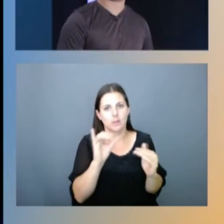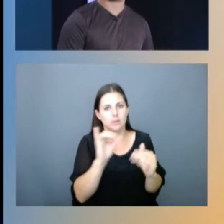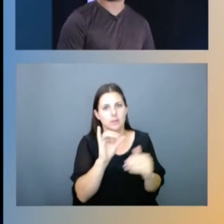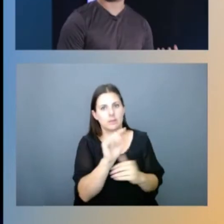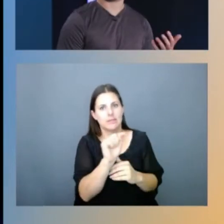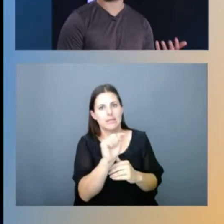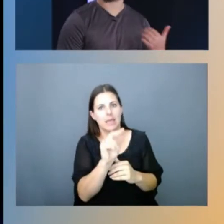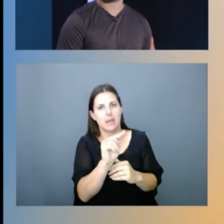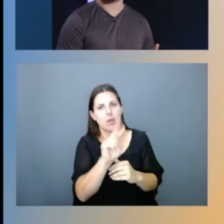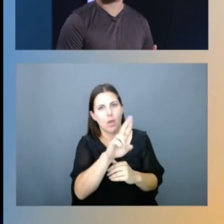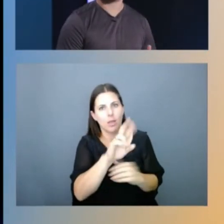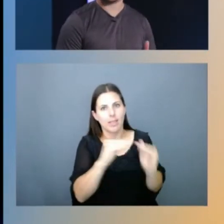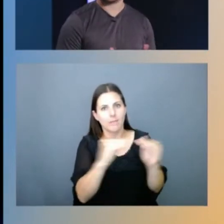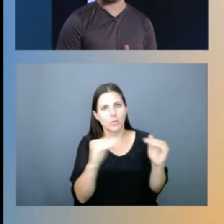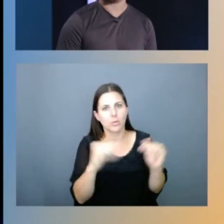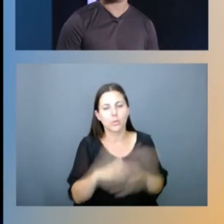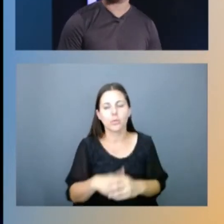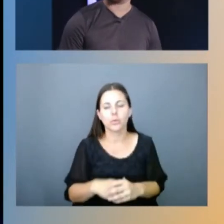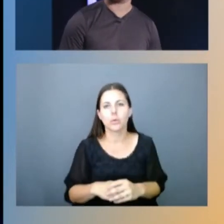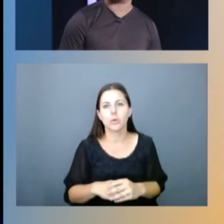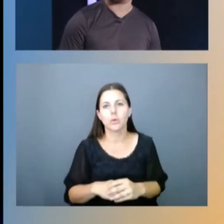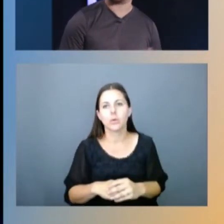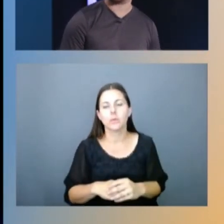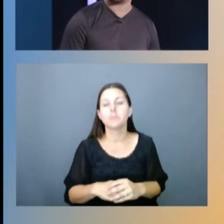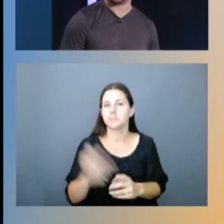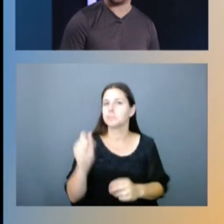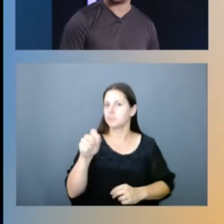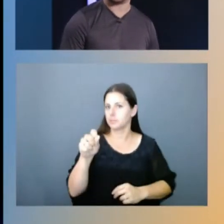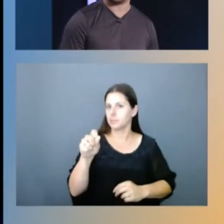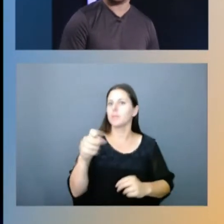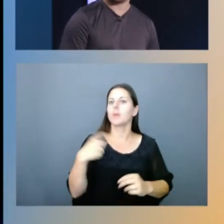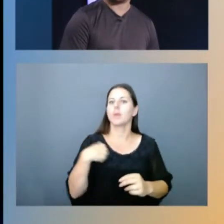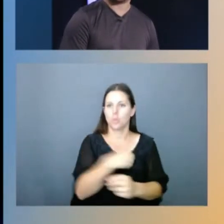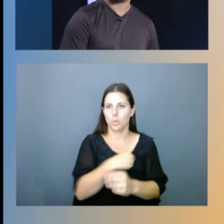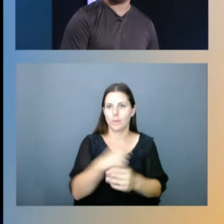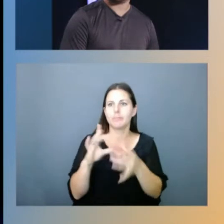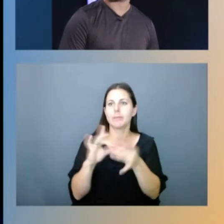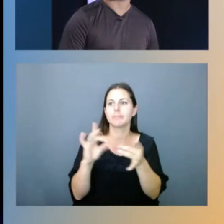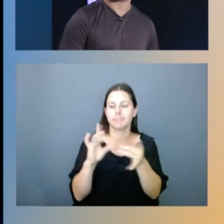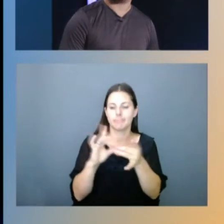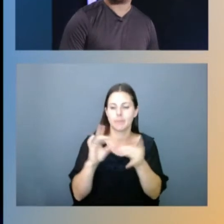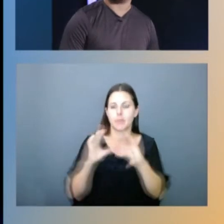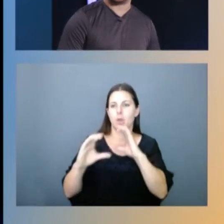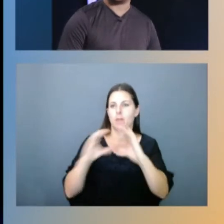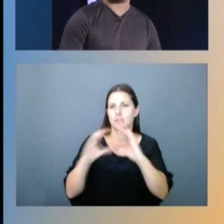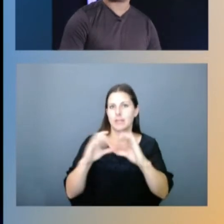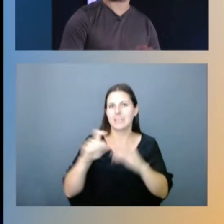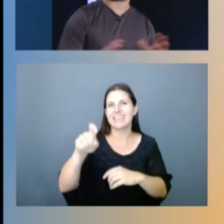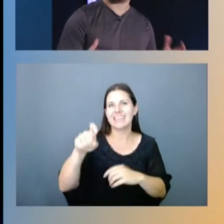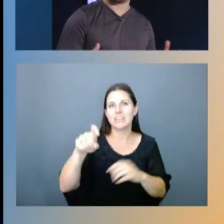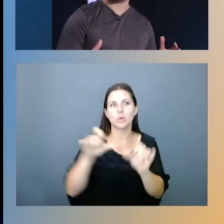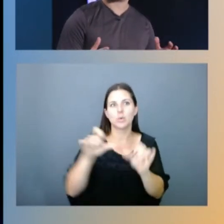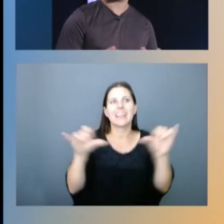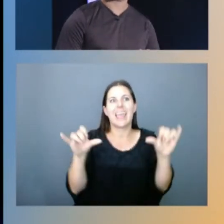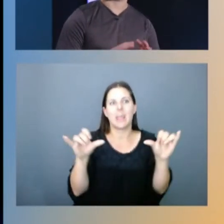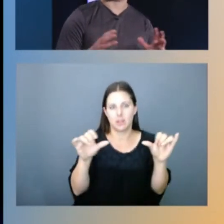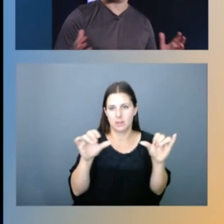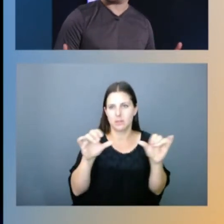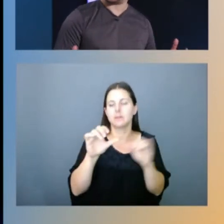So we talked at the beginning of our conversation about needing to scale out, to do a single training task on multiple devices